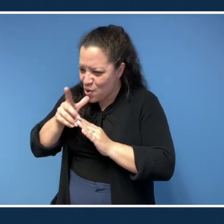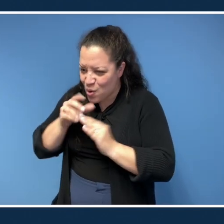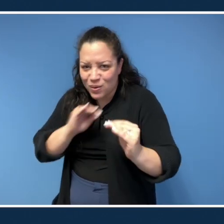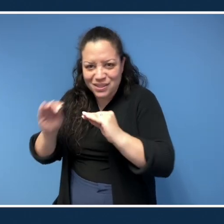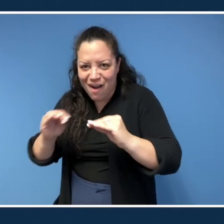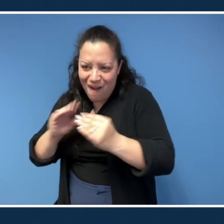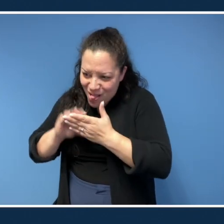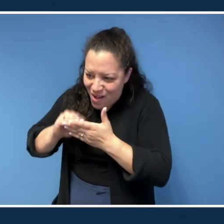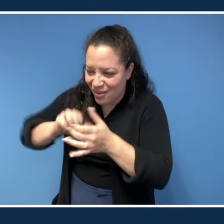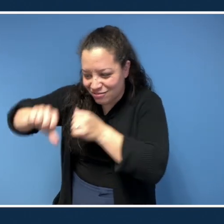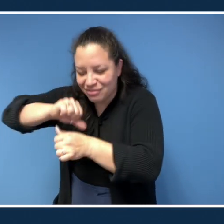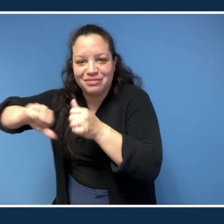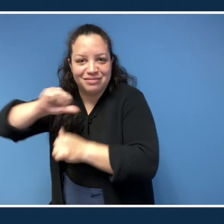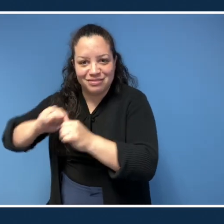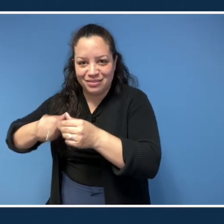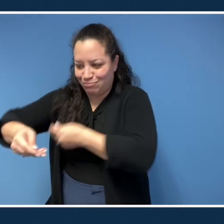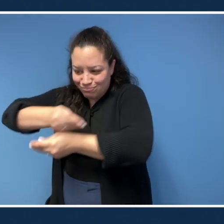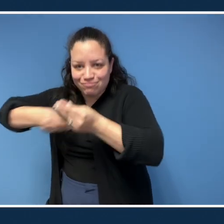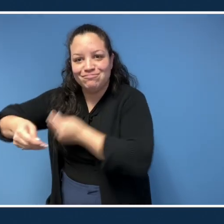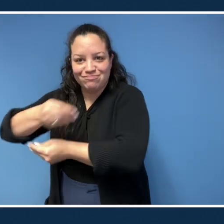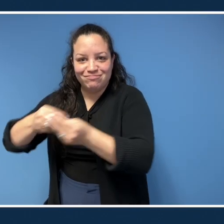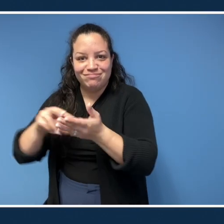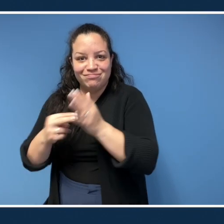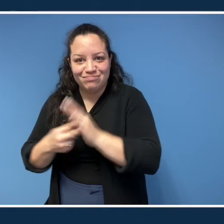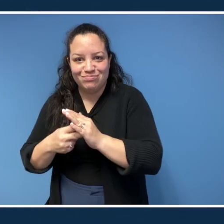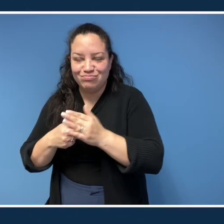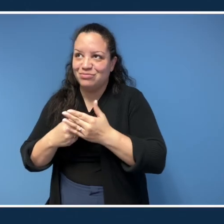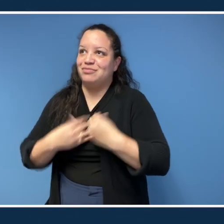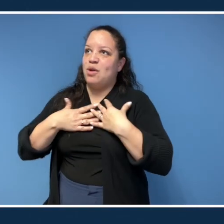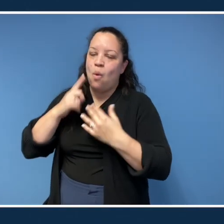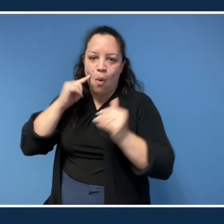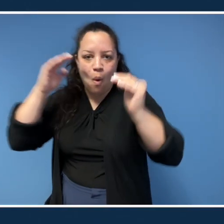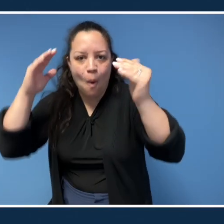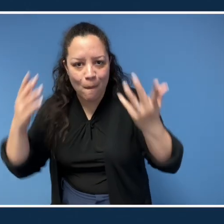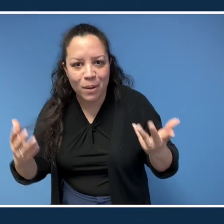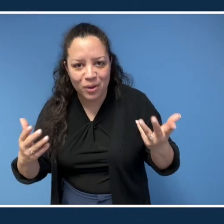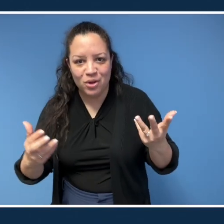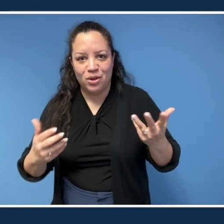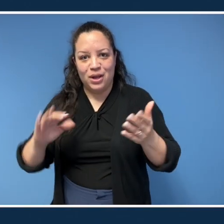other individuals in our own community as well too. So they were kind of beacons of hope and brought community together.